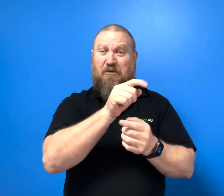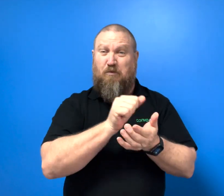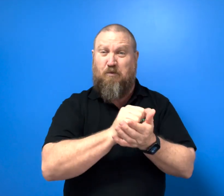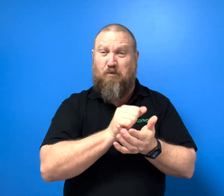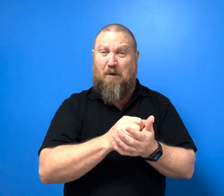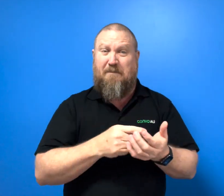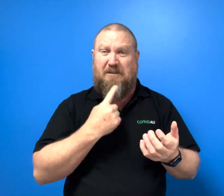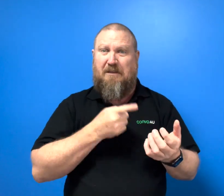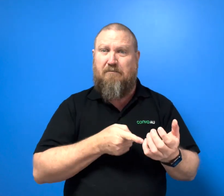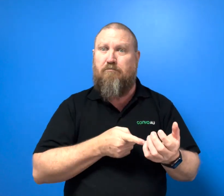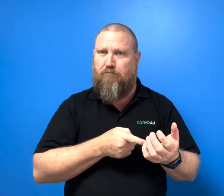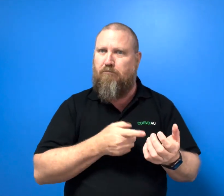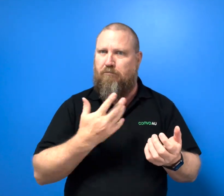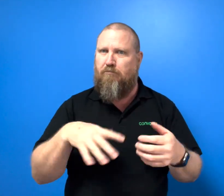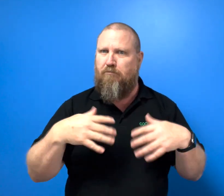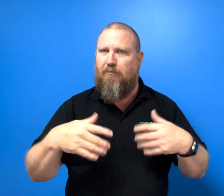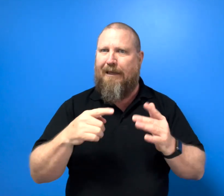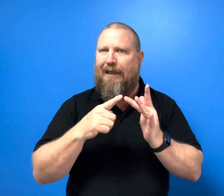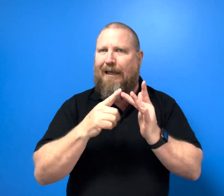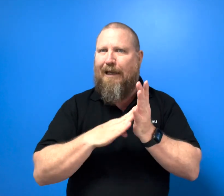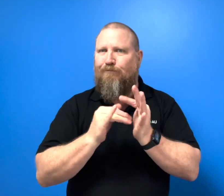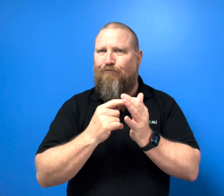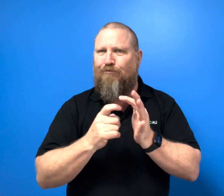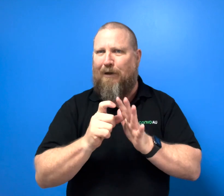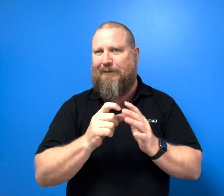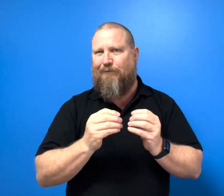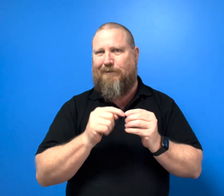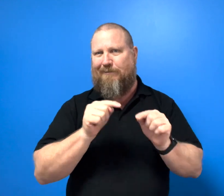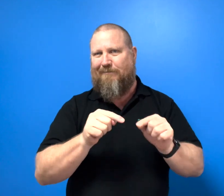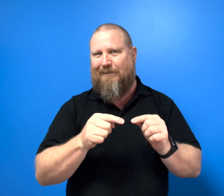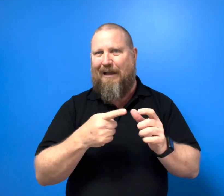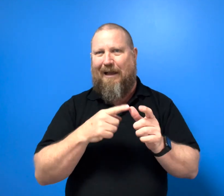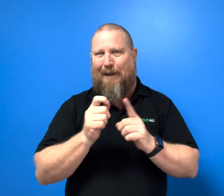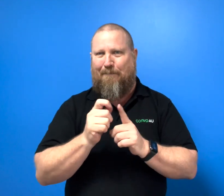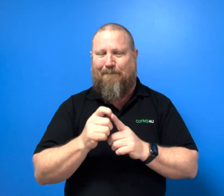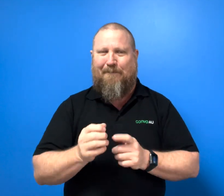and is impressed with Convo Australia app.